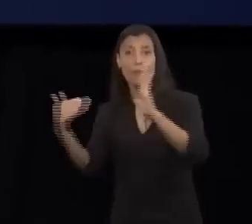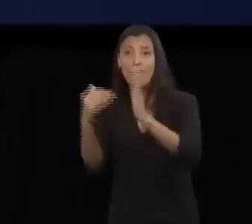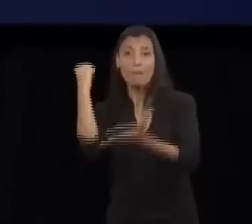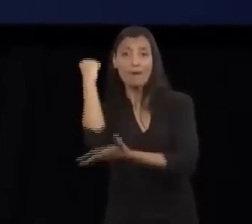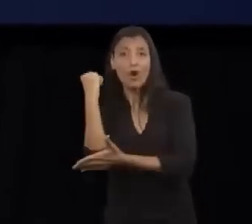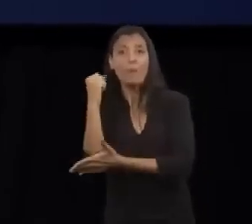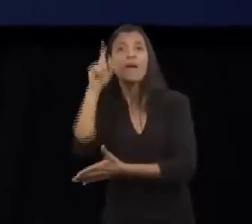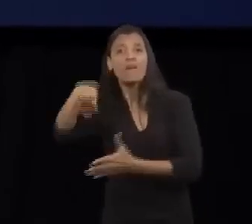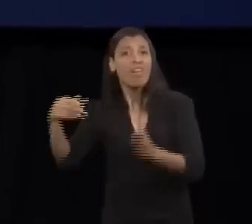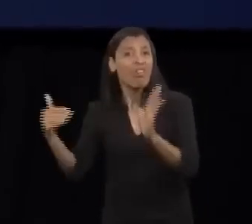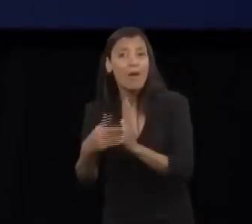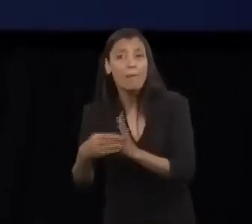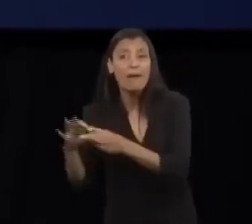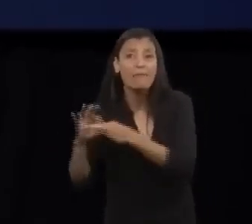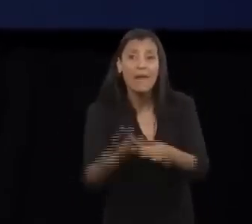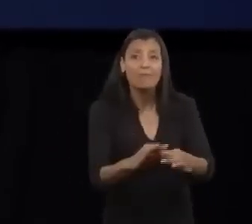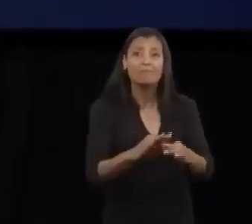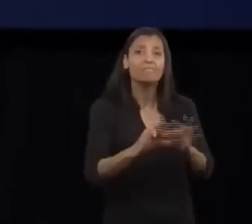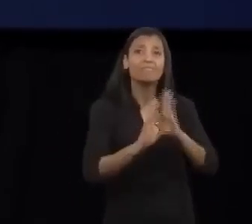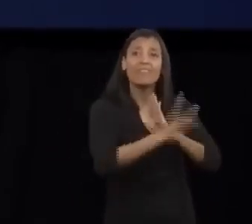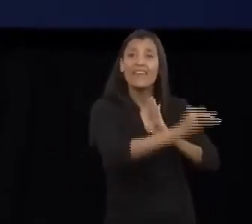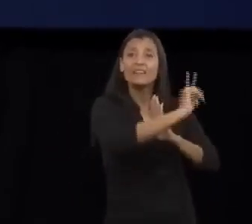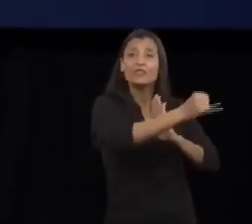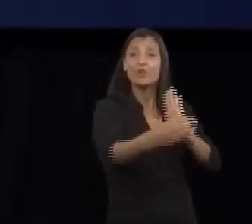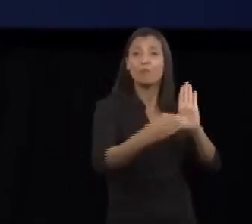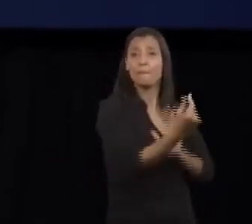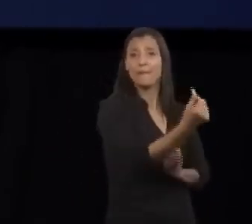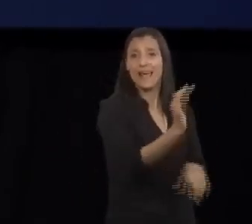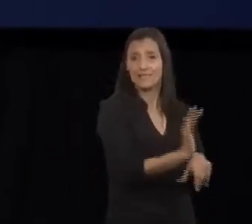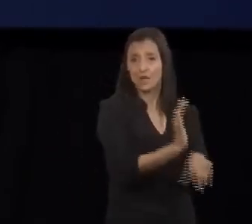In the end, it will depend on all the prices, if it is more.